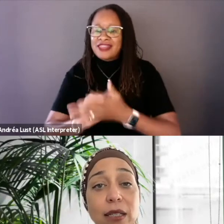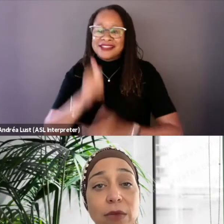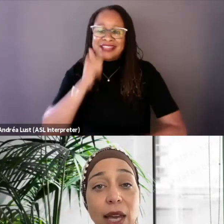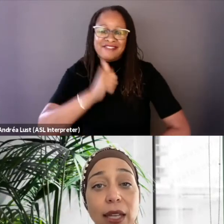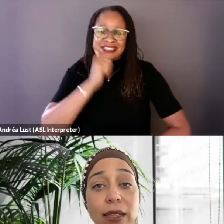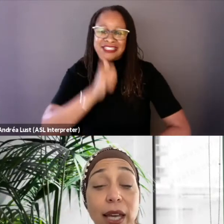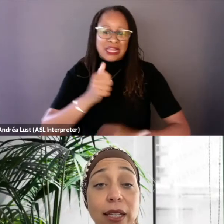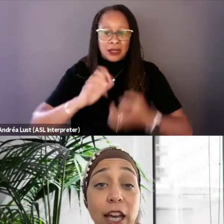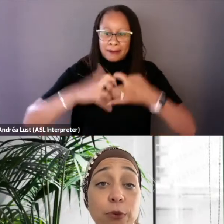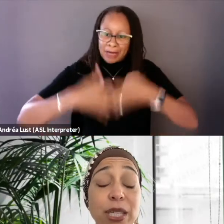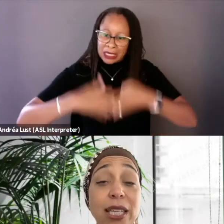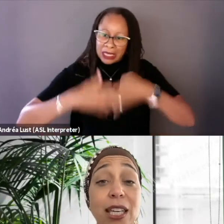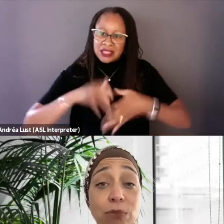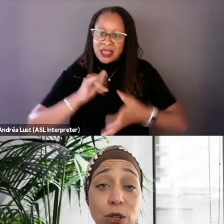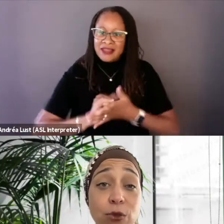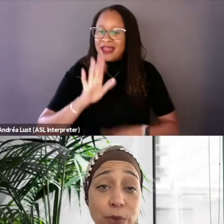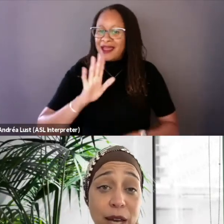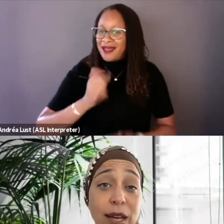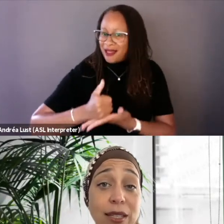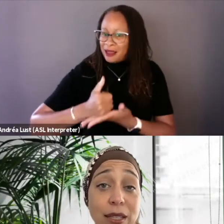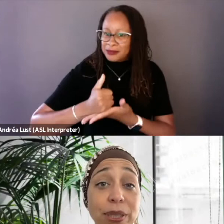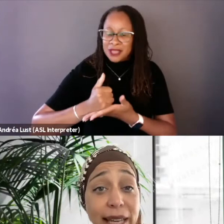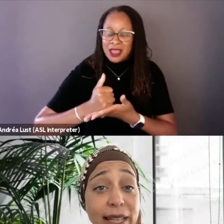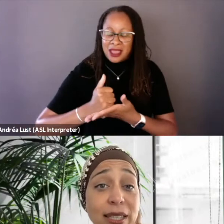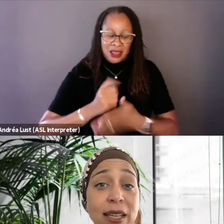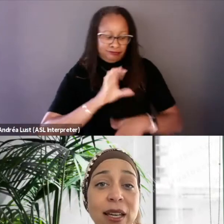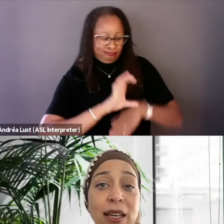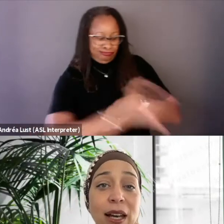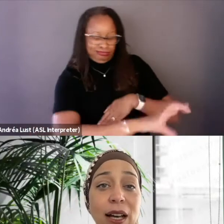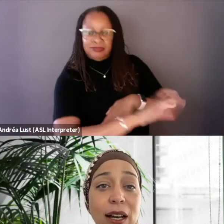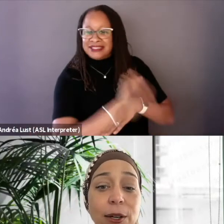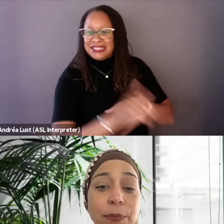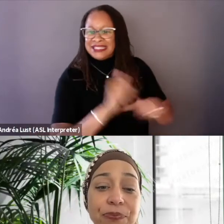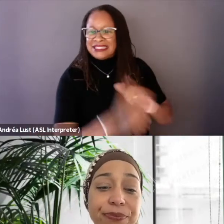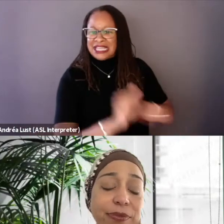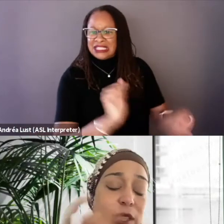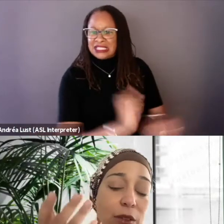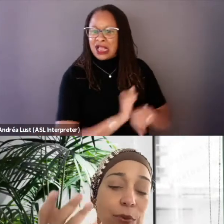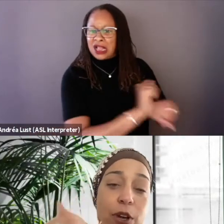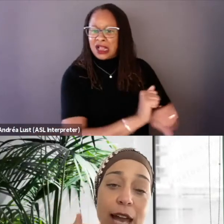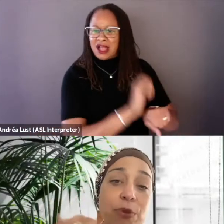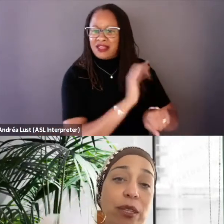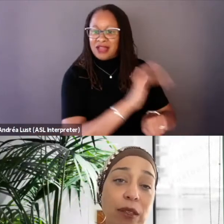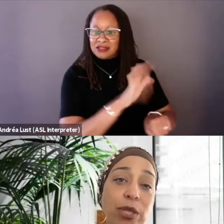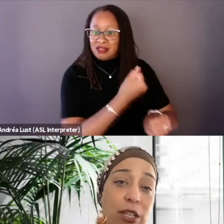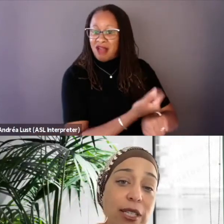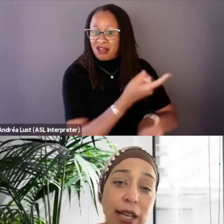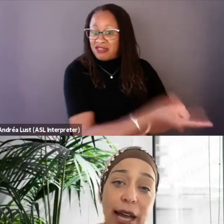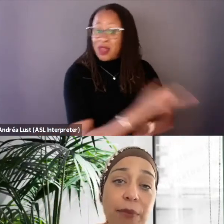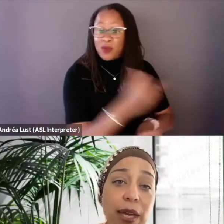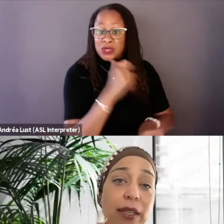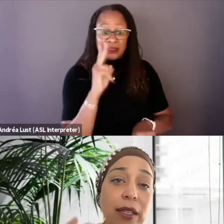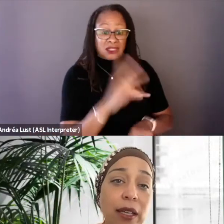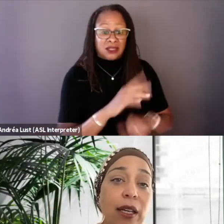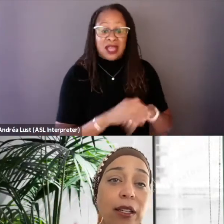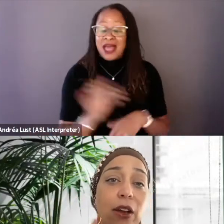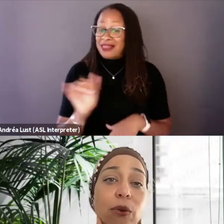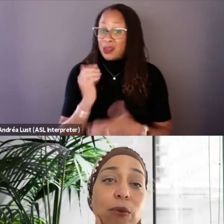that helps keep those binds in place. You know, perhaps with series like Amend, you know,